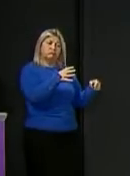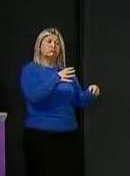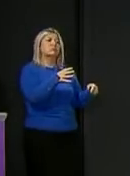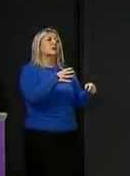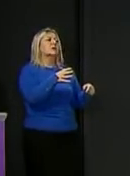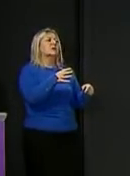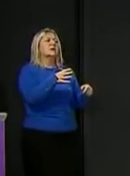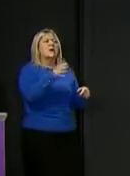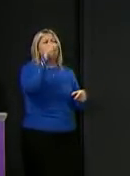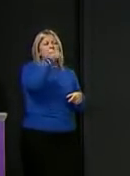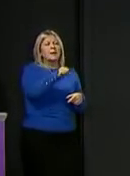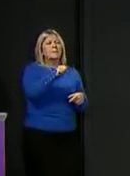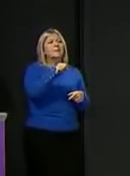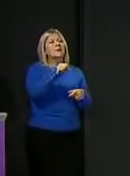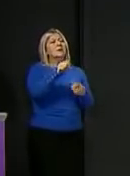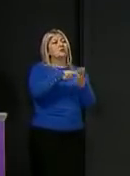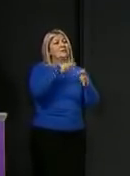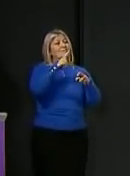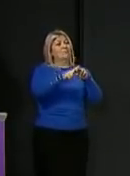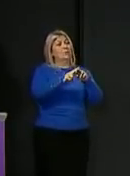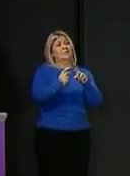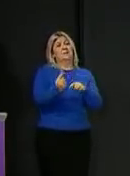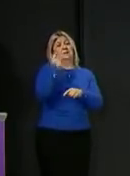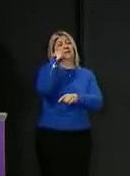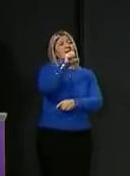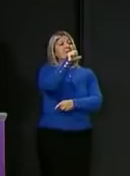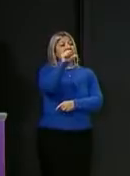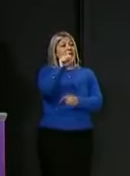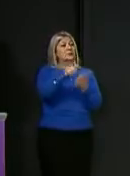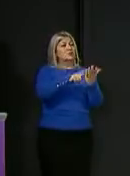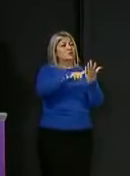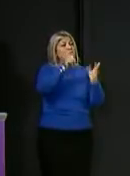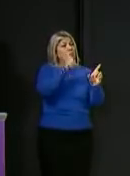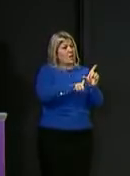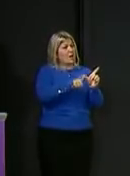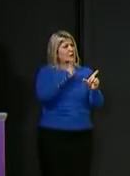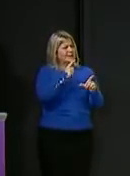the back of July that work was underway to establish how many deaths were linked